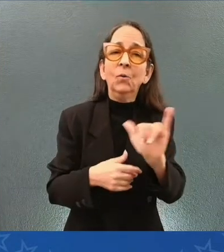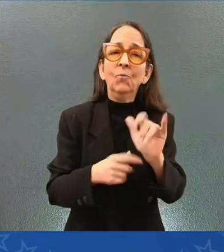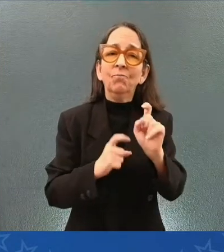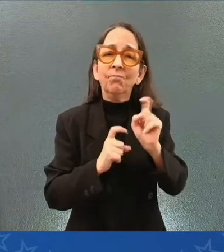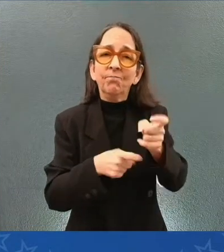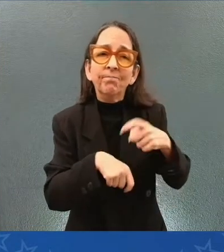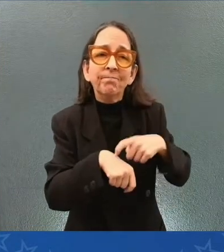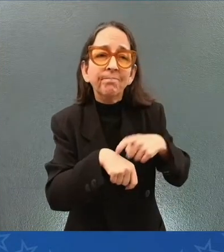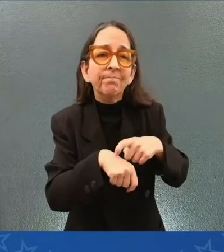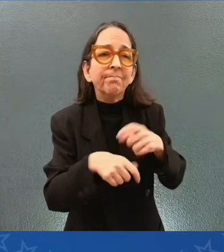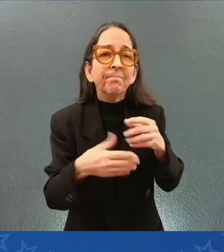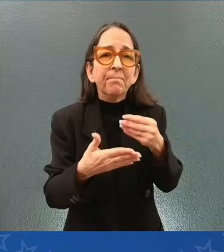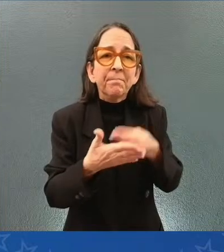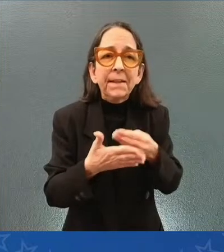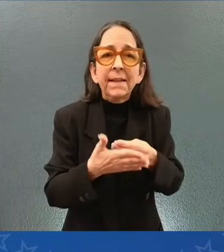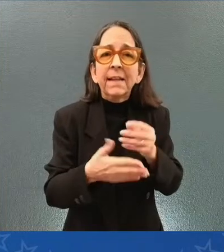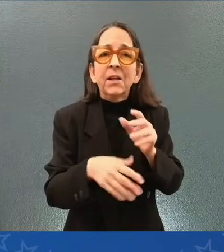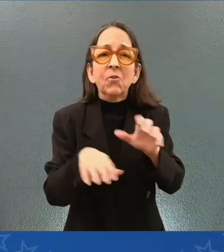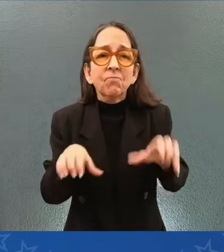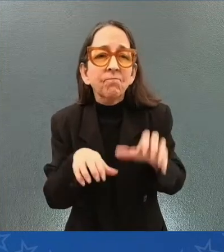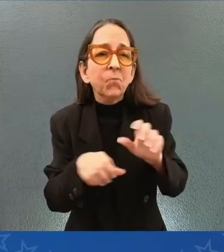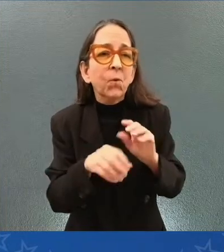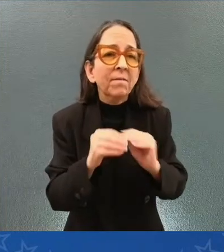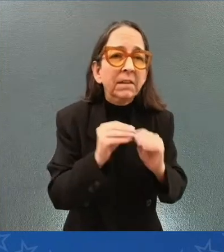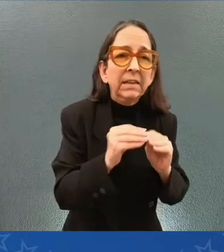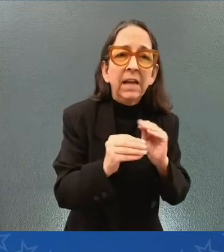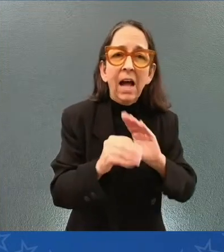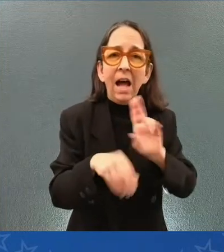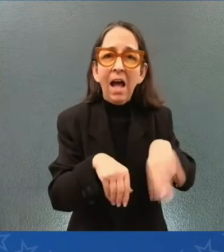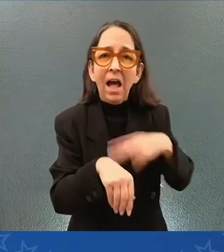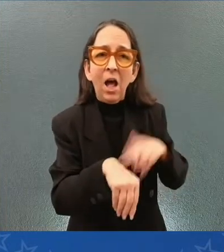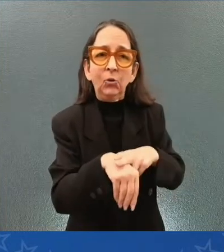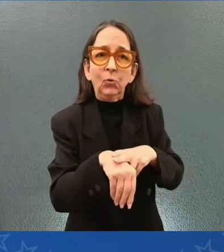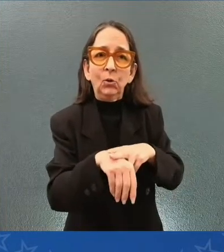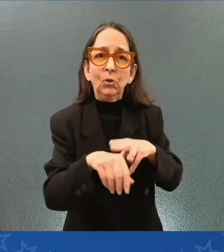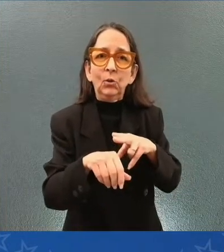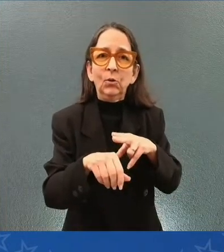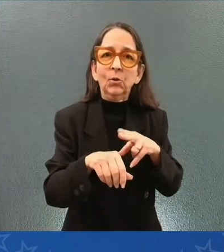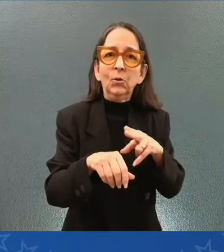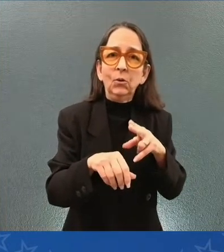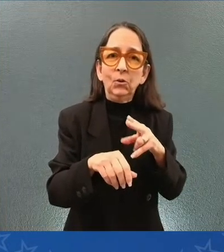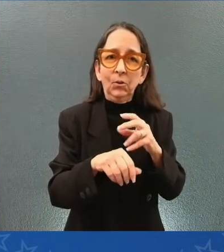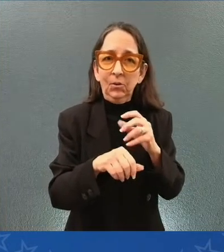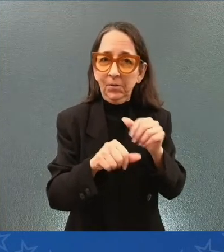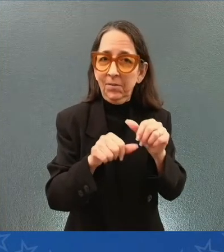his leadership reminds us that at our best, we learn from, preserve and share our history